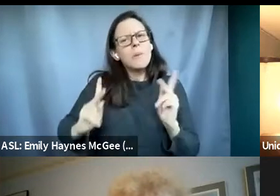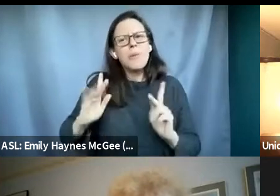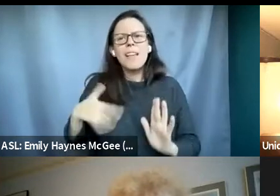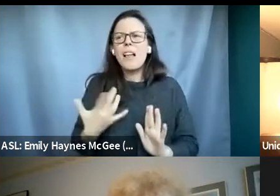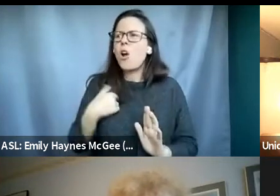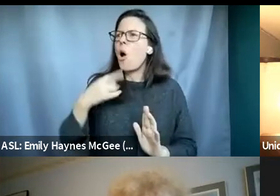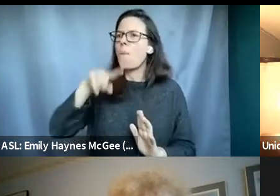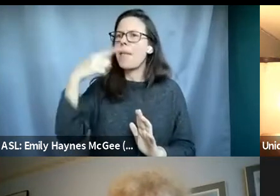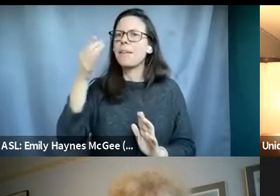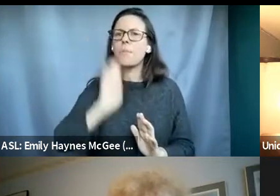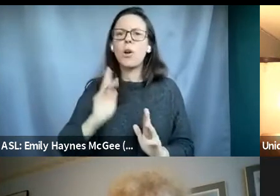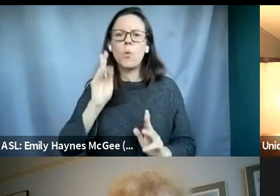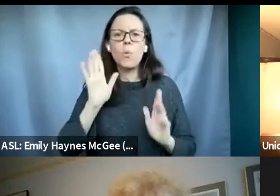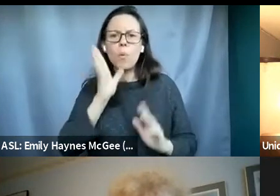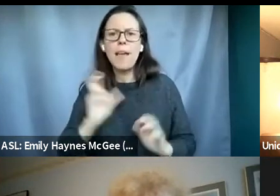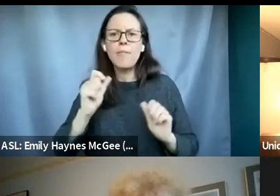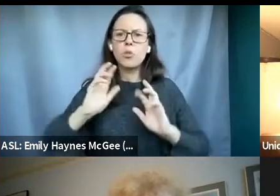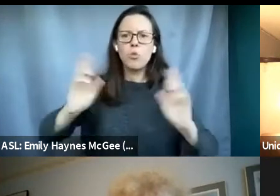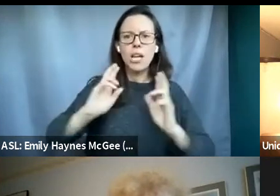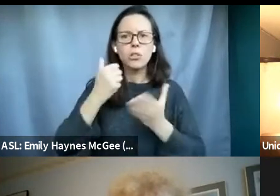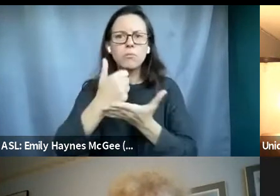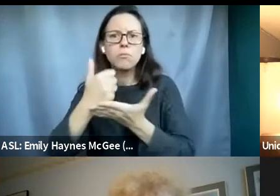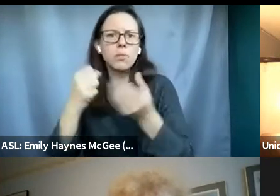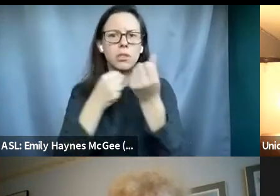And of course, these were not women's only spaces.